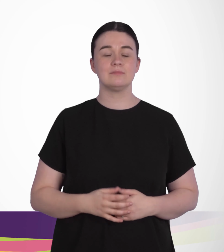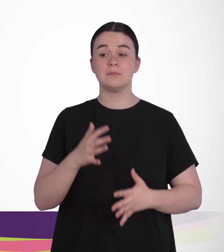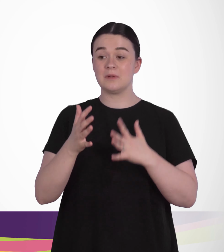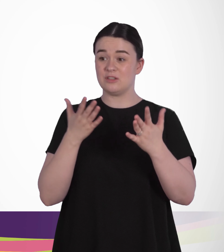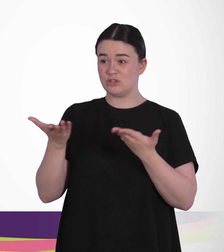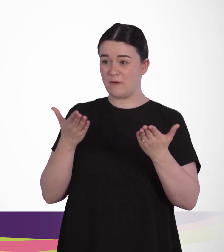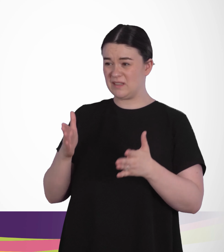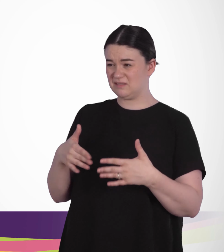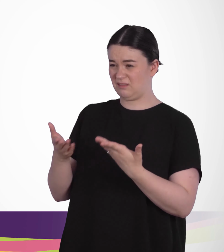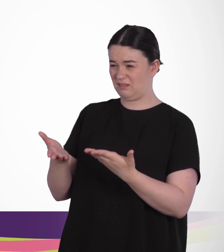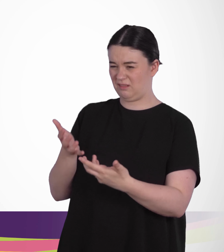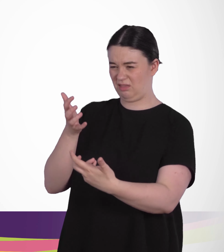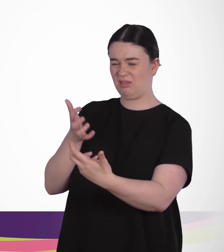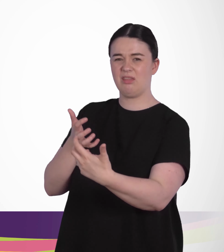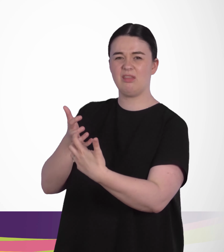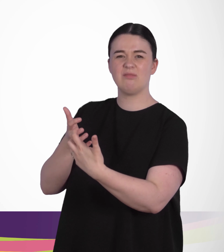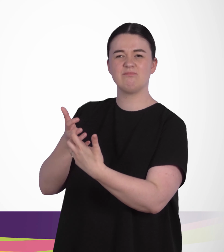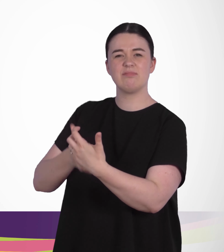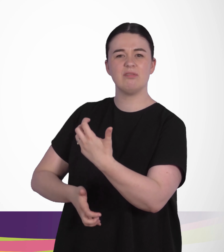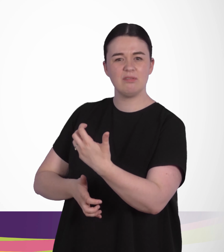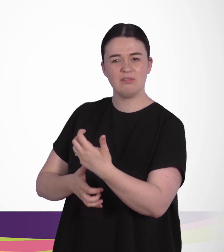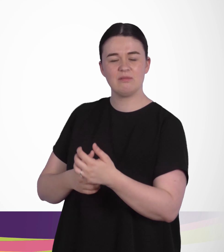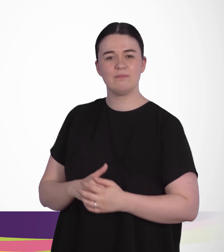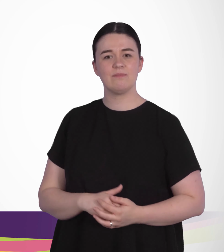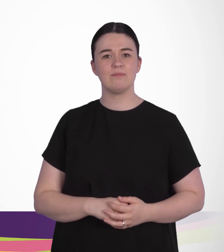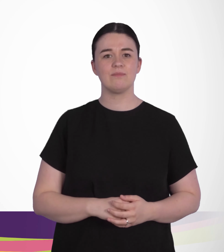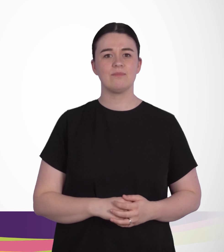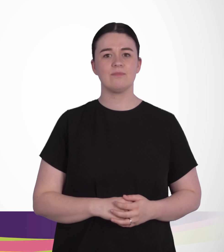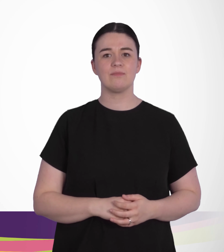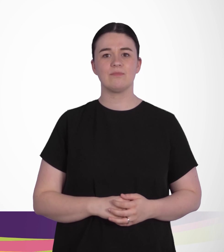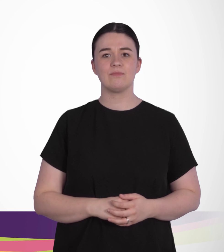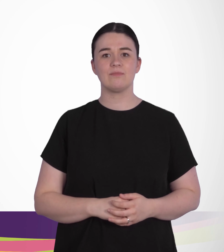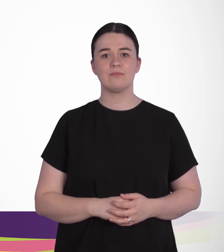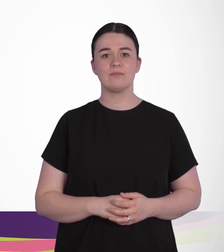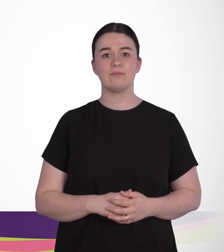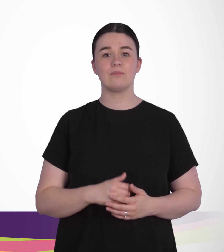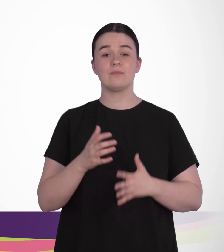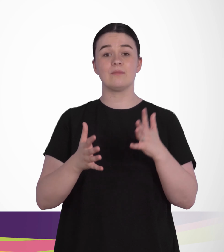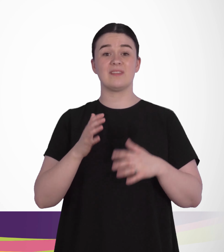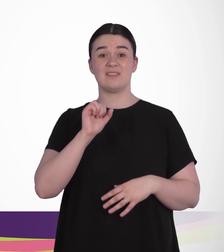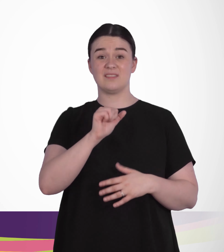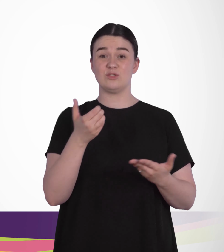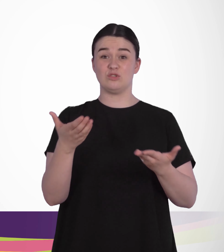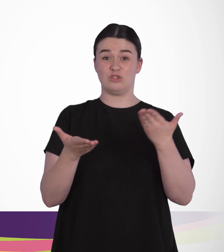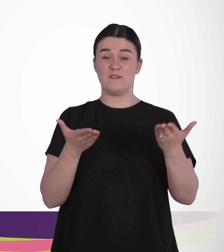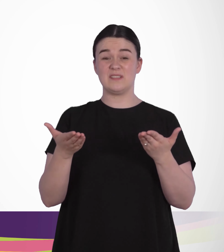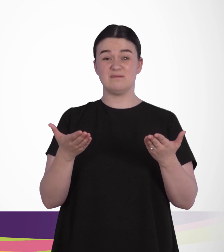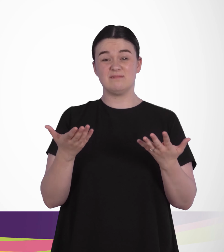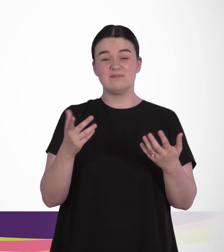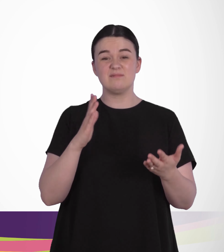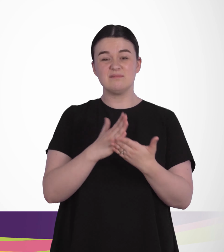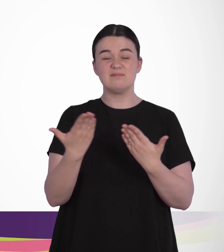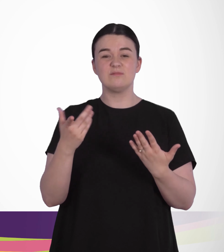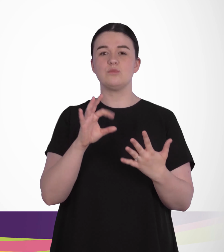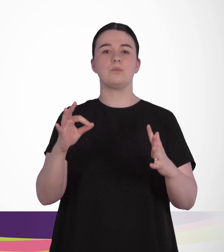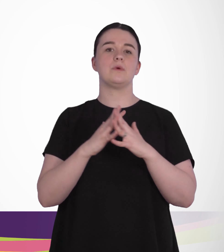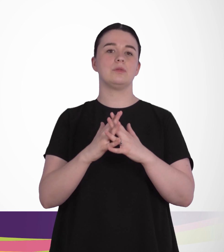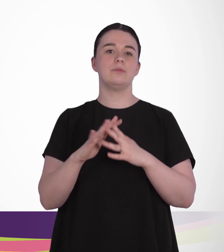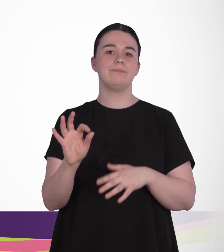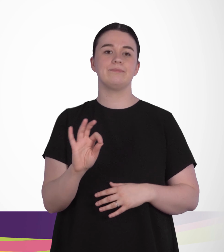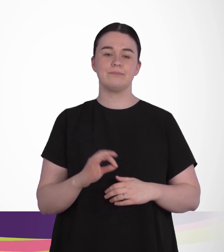leading to services that are ineffective and inefficient.